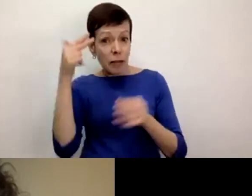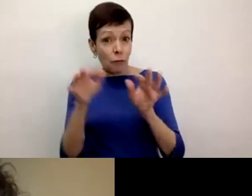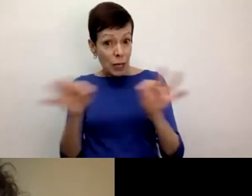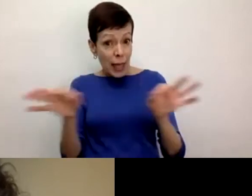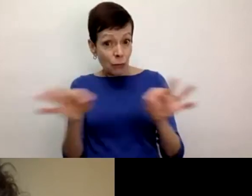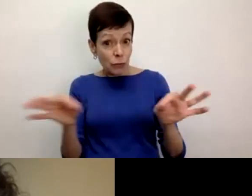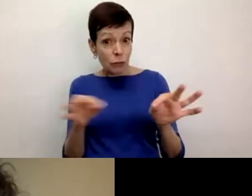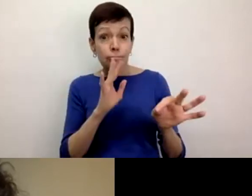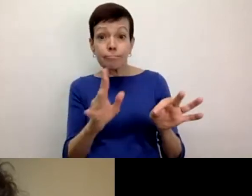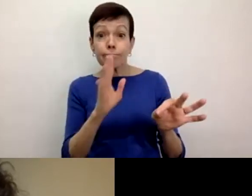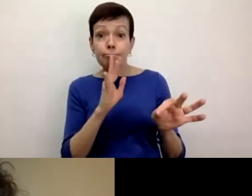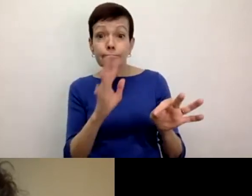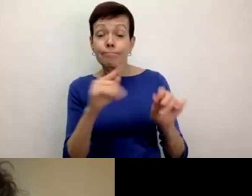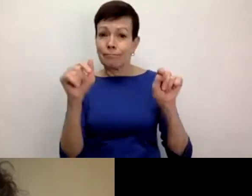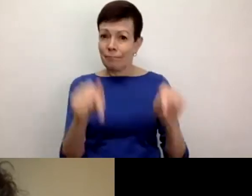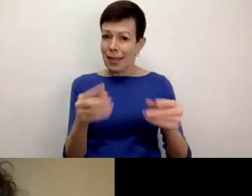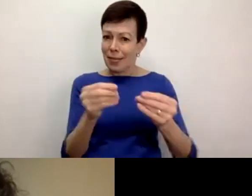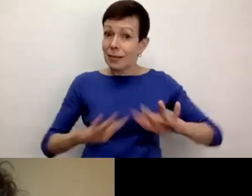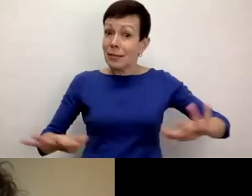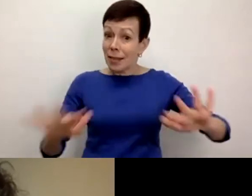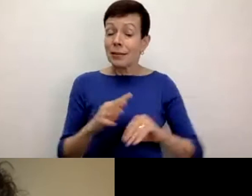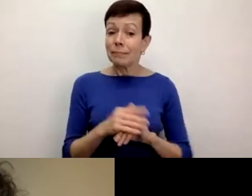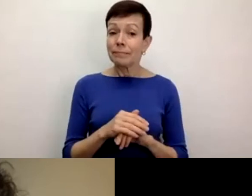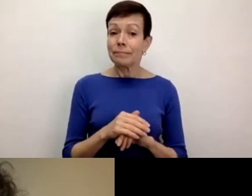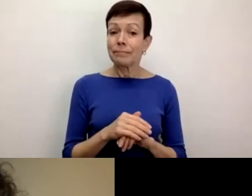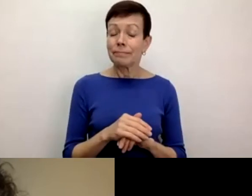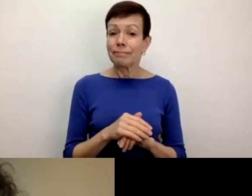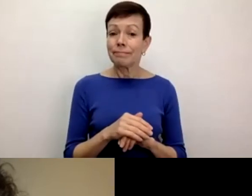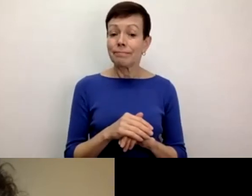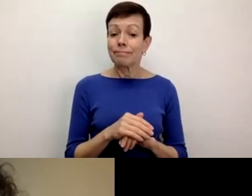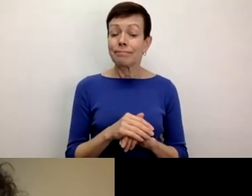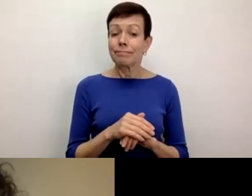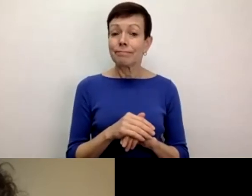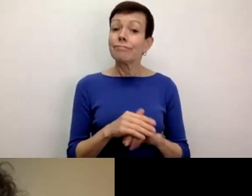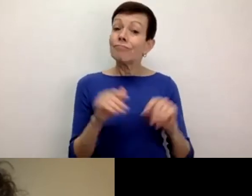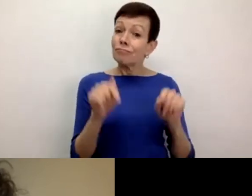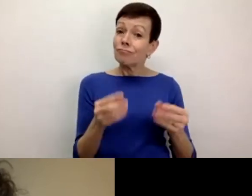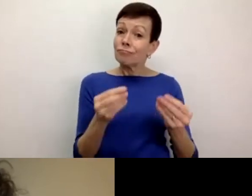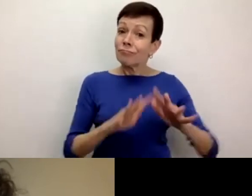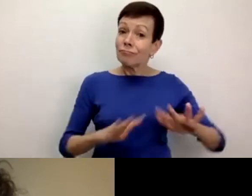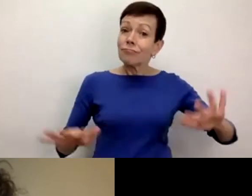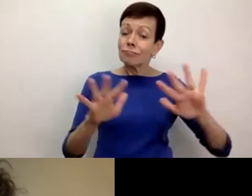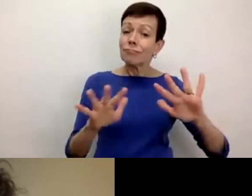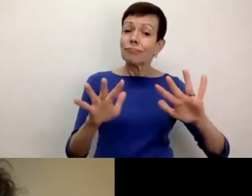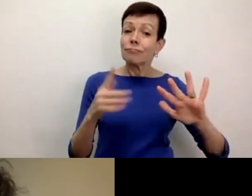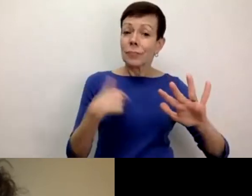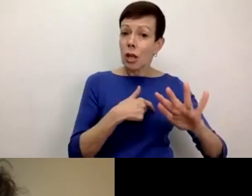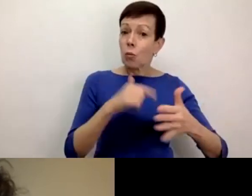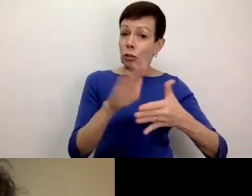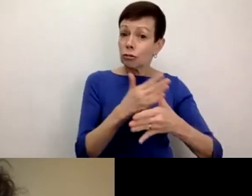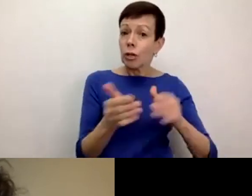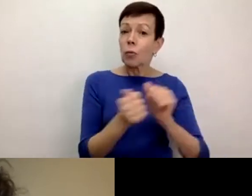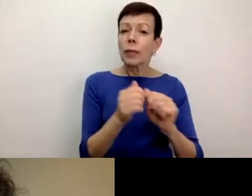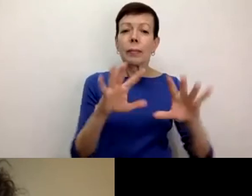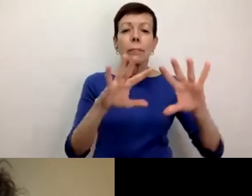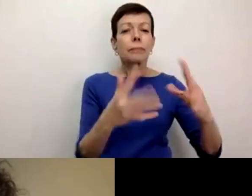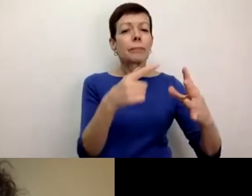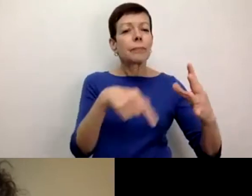And we also share this land you know with our neighbors, the Tsuut'ina people who are